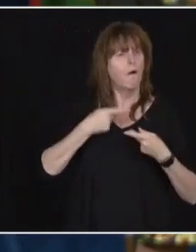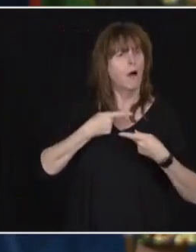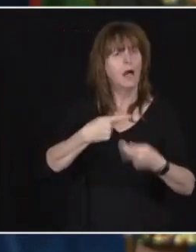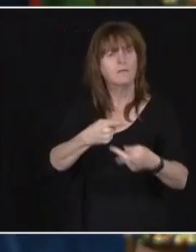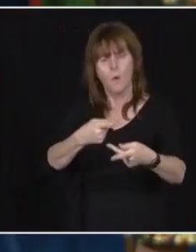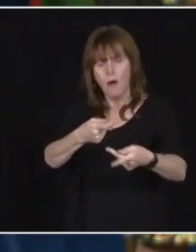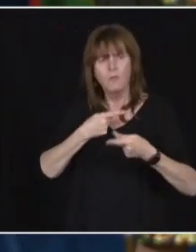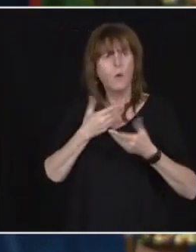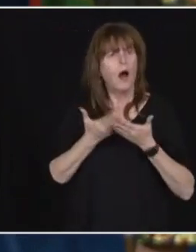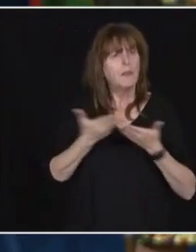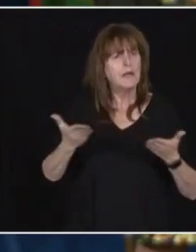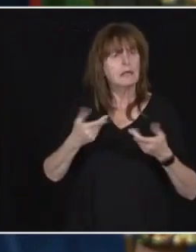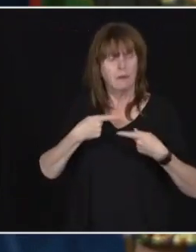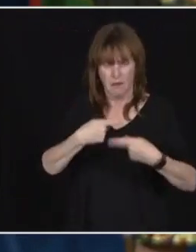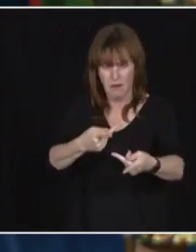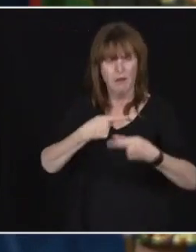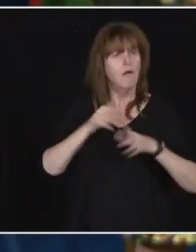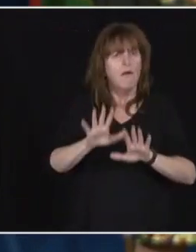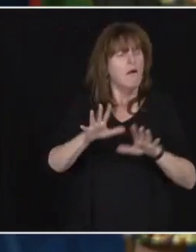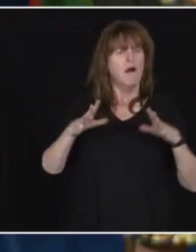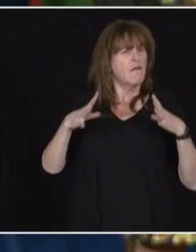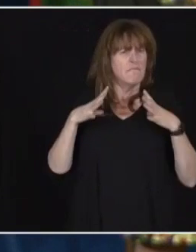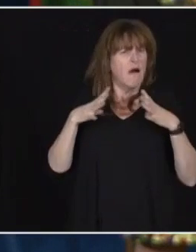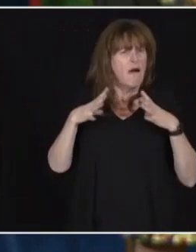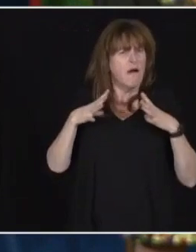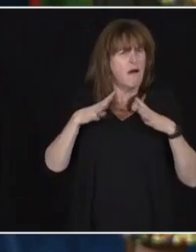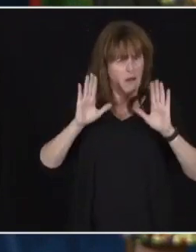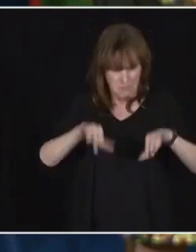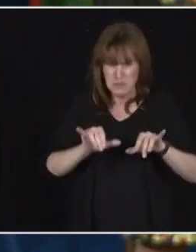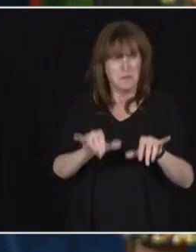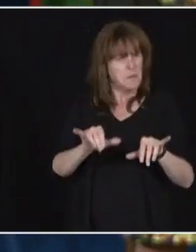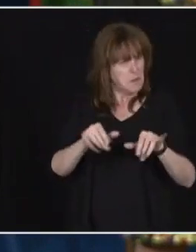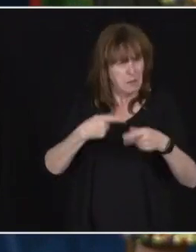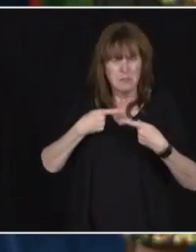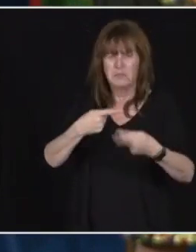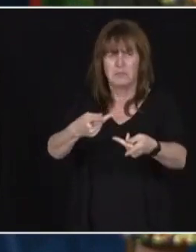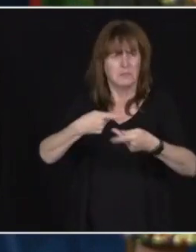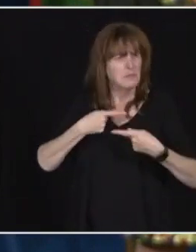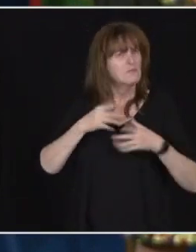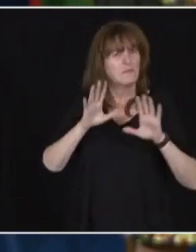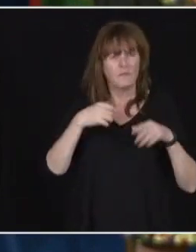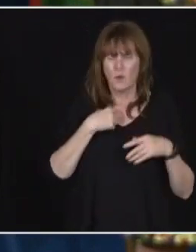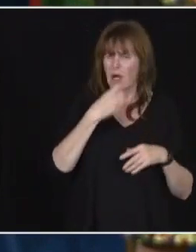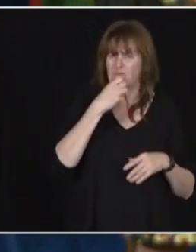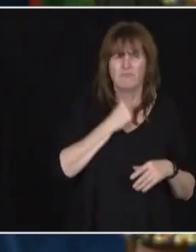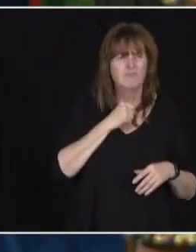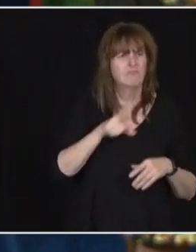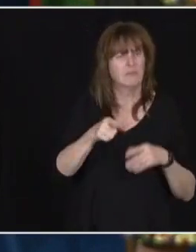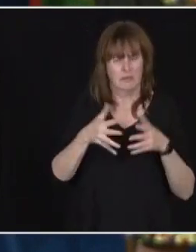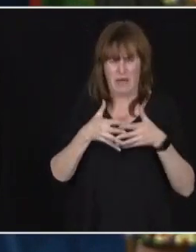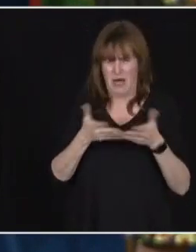the trade back and forth. That still moving. That is critical but right now, and I always say, we love our American